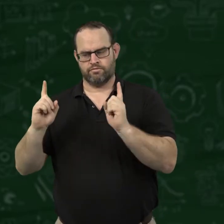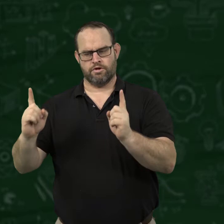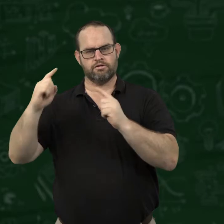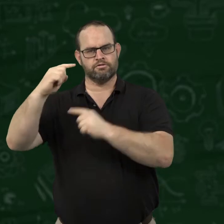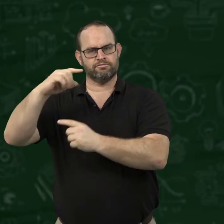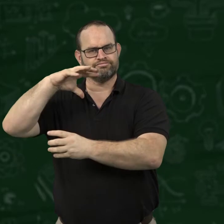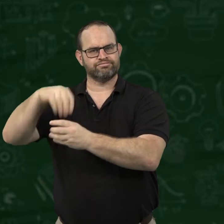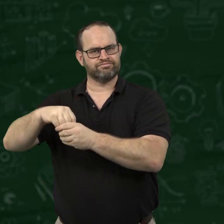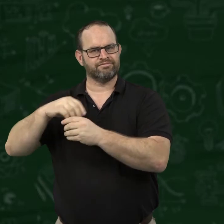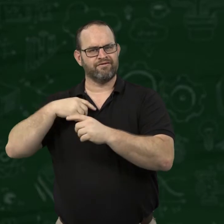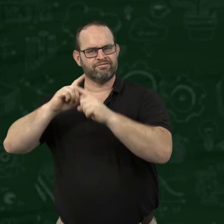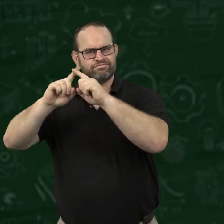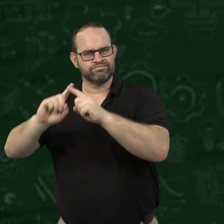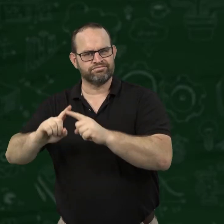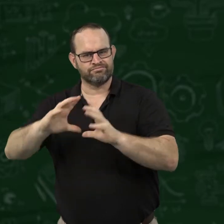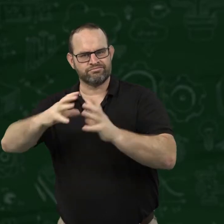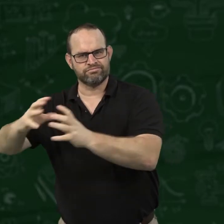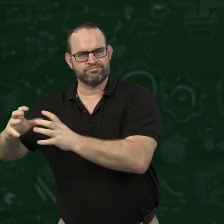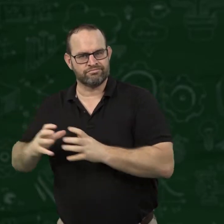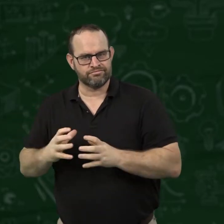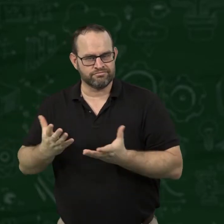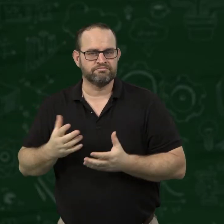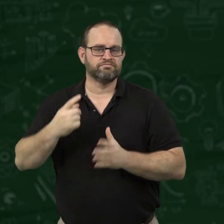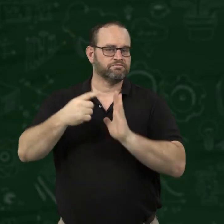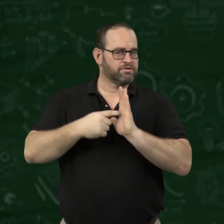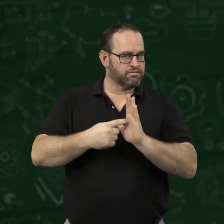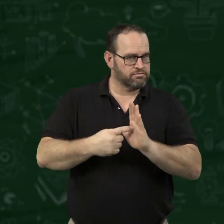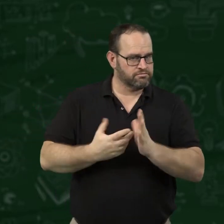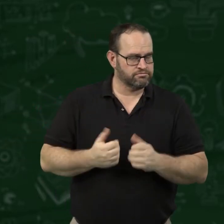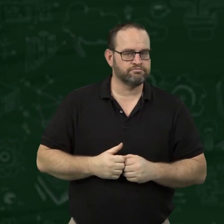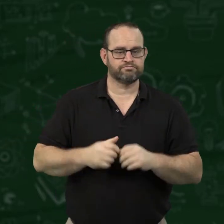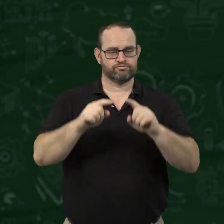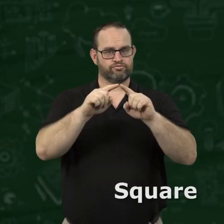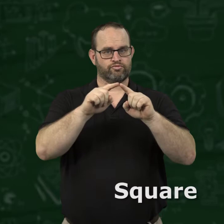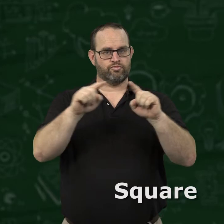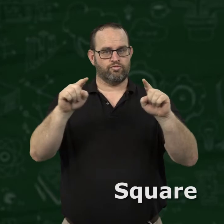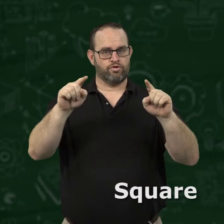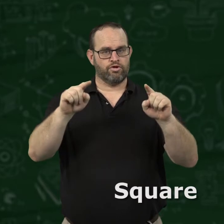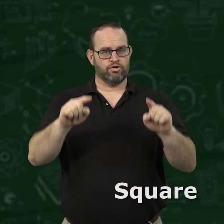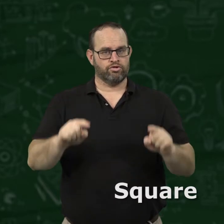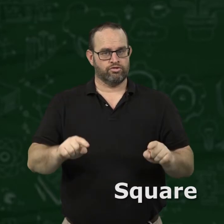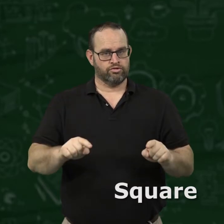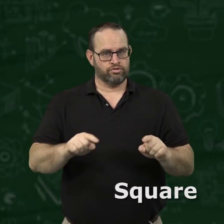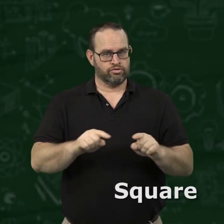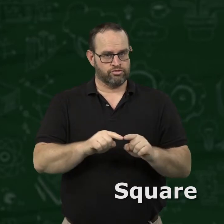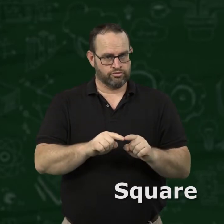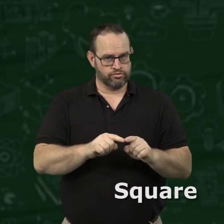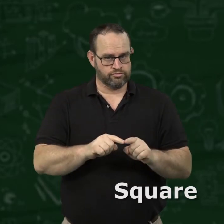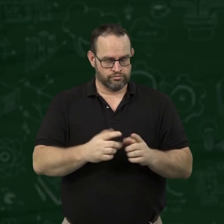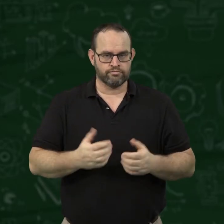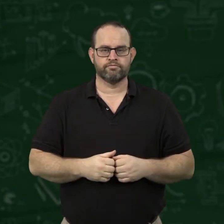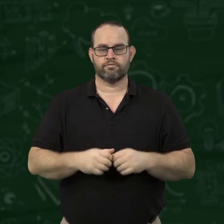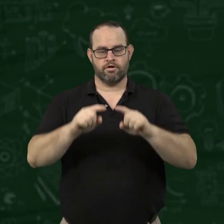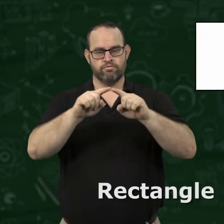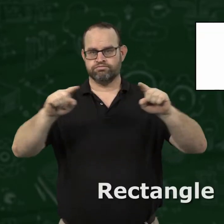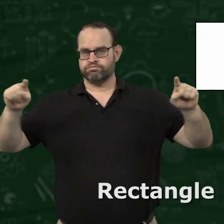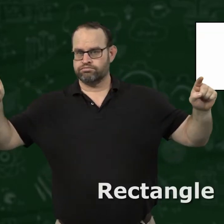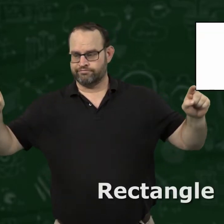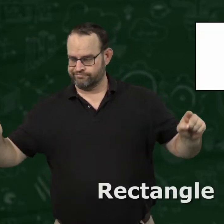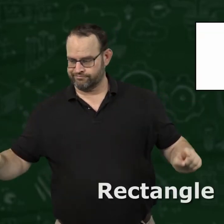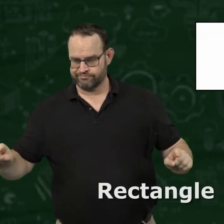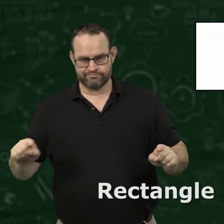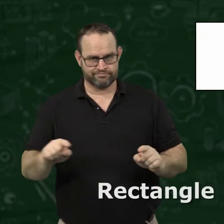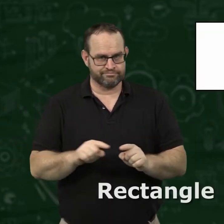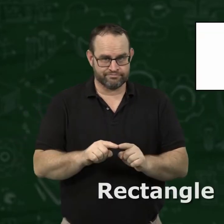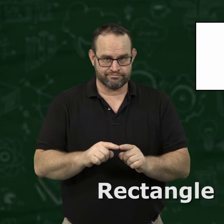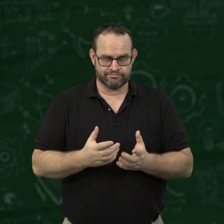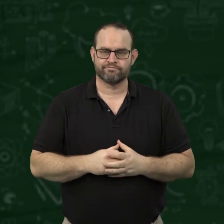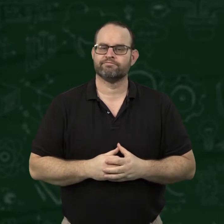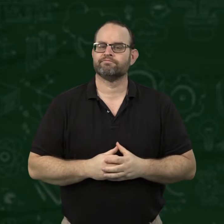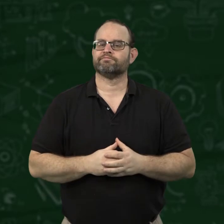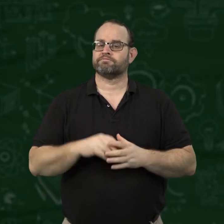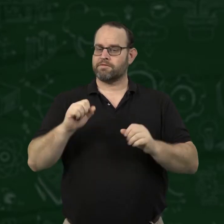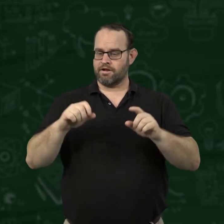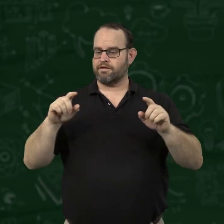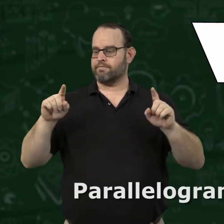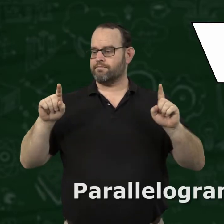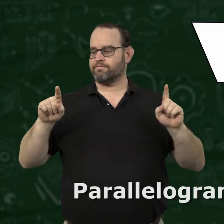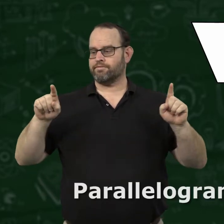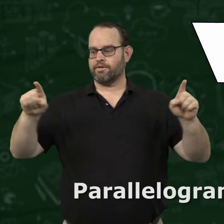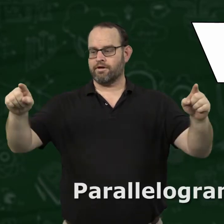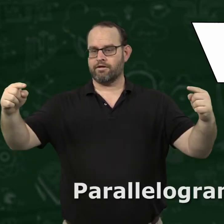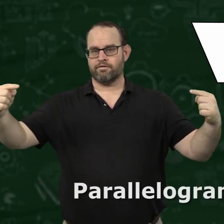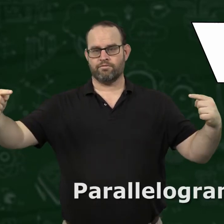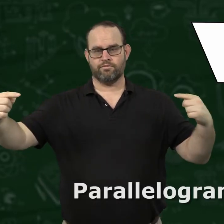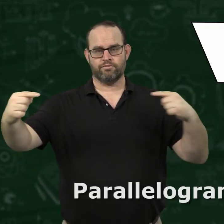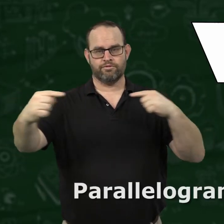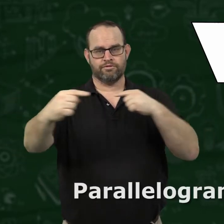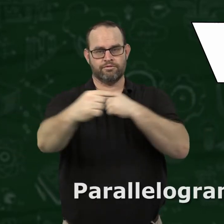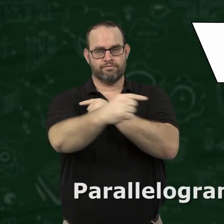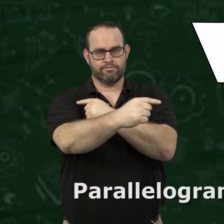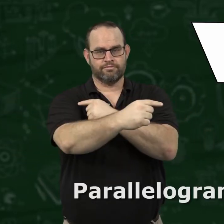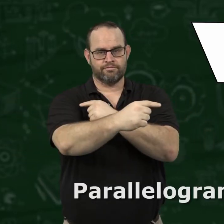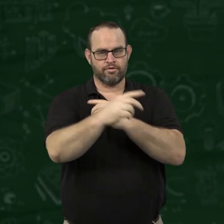Quadrilaterals include many different 4-sided figures, such as a square, a rectangle, and parallelogram.